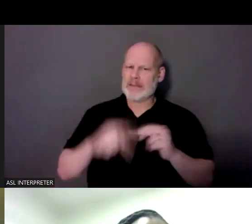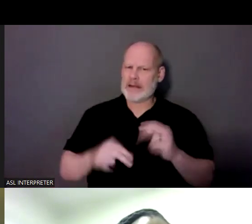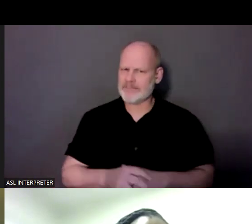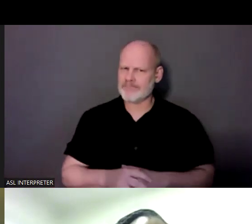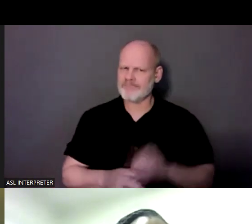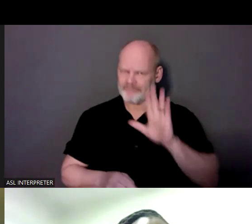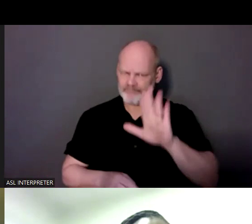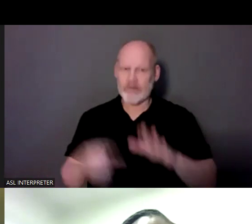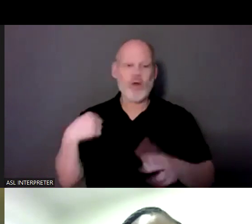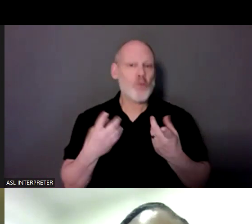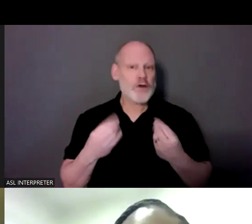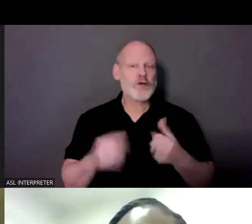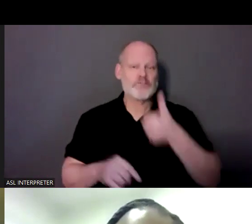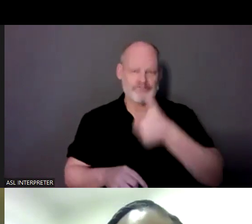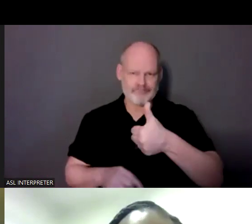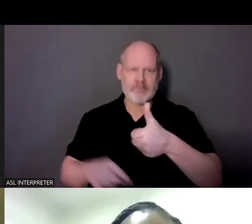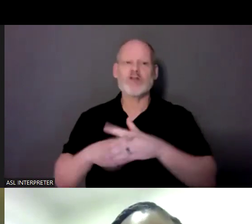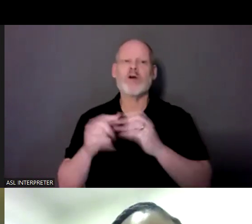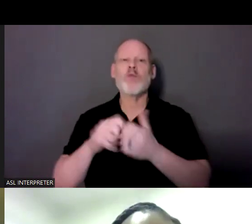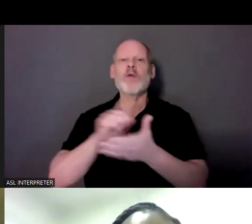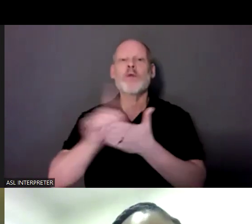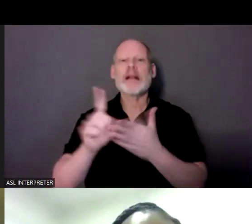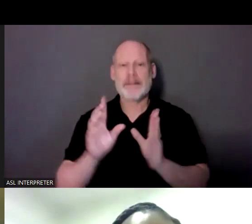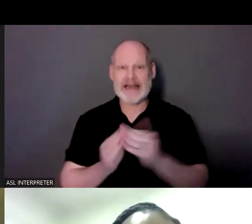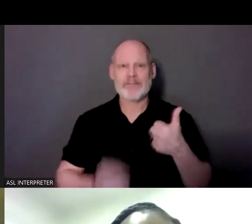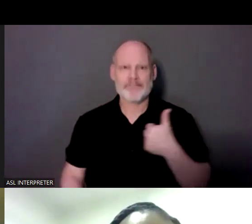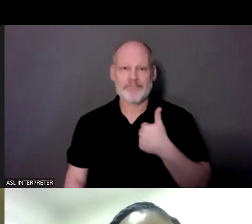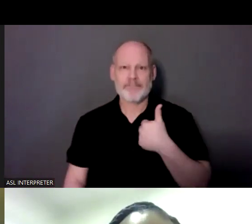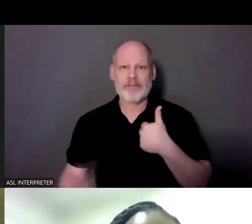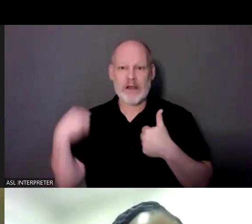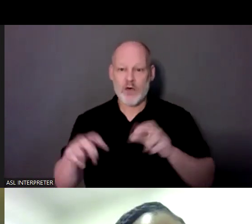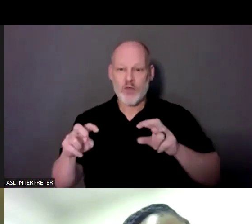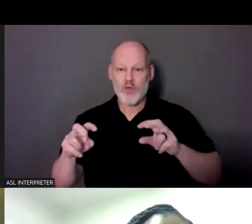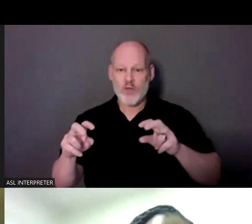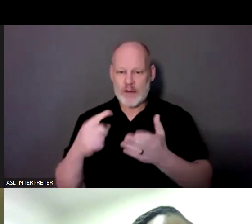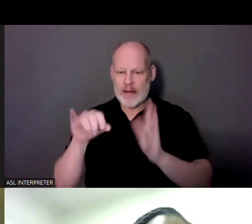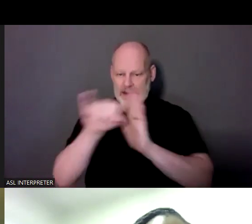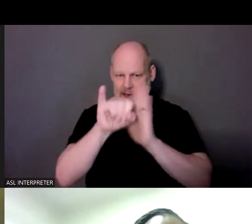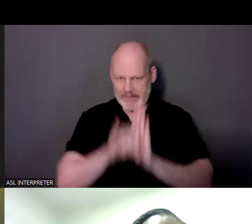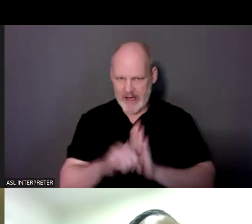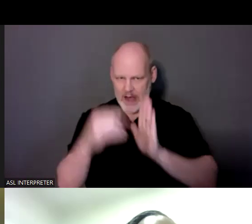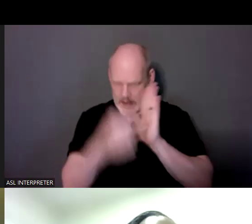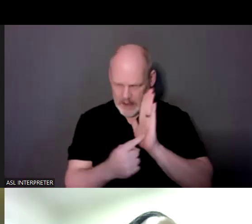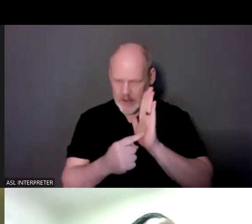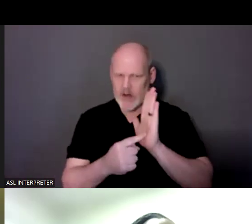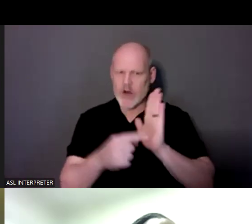really identified all of our tiers and who had what roles and what tiers so that